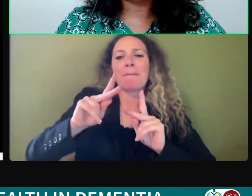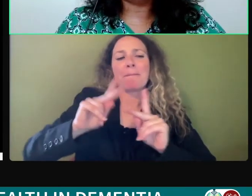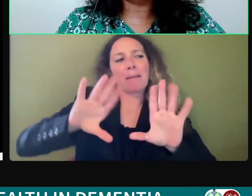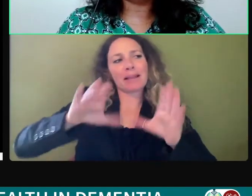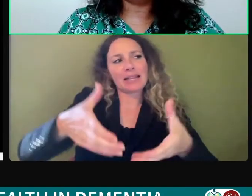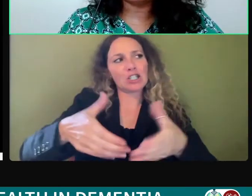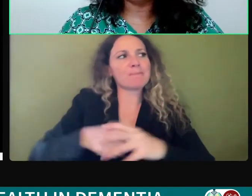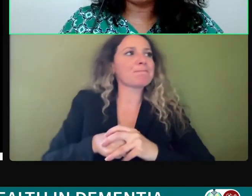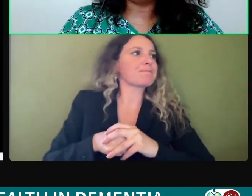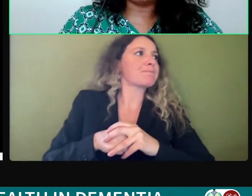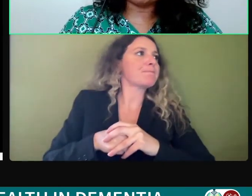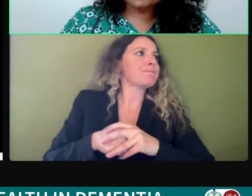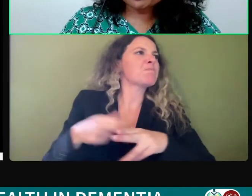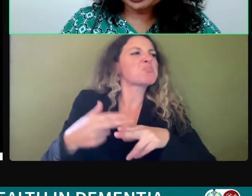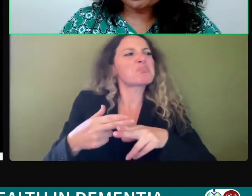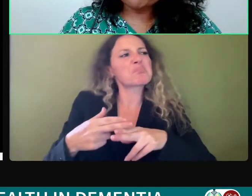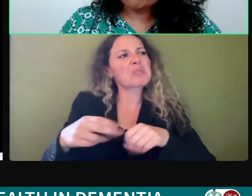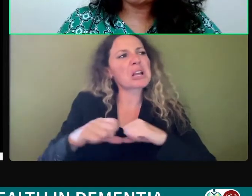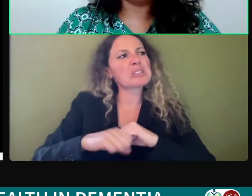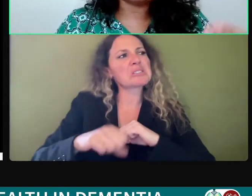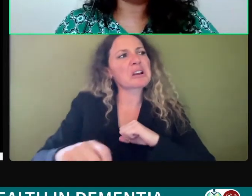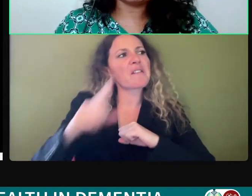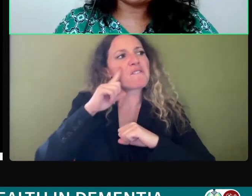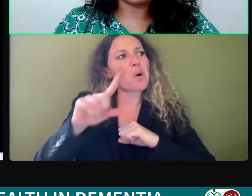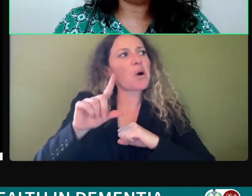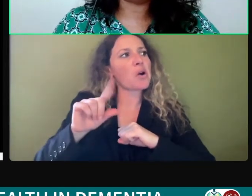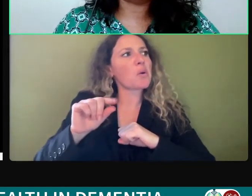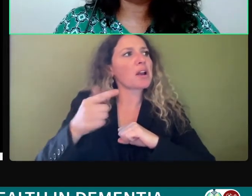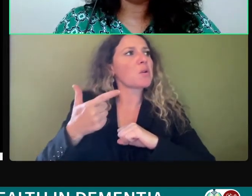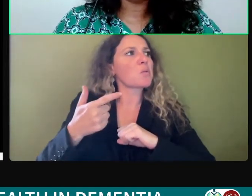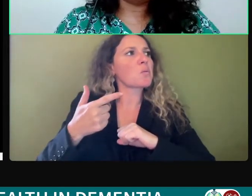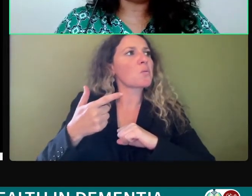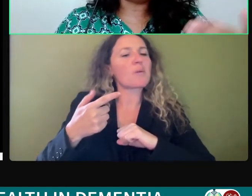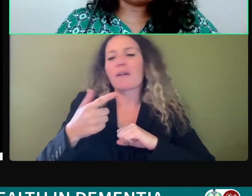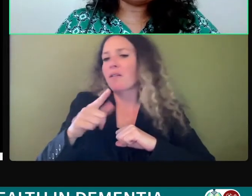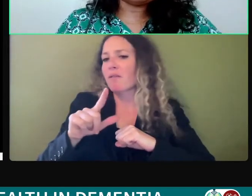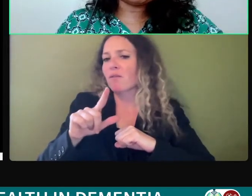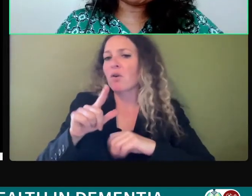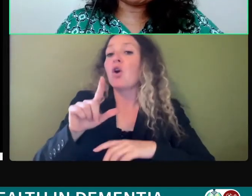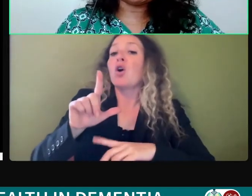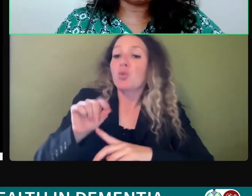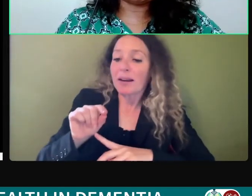extended until December 31st, 2024, and we'll have to see what happens. But that those policies are,